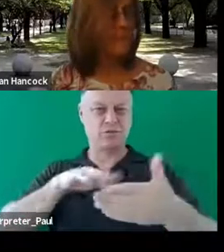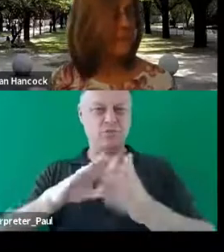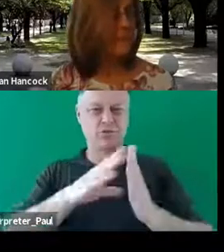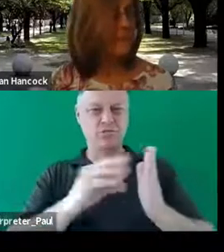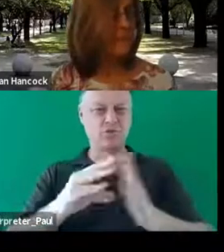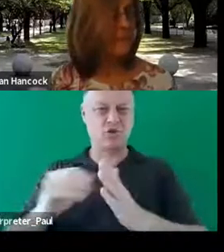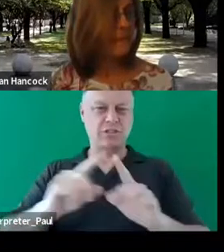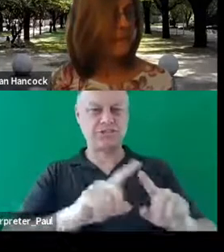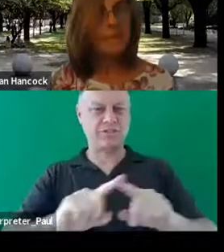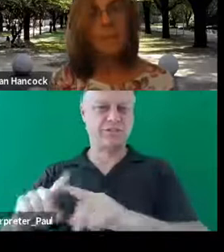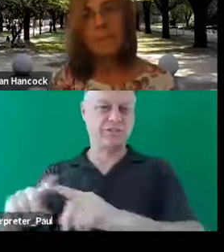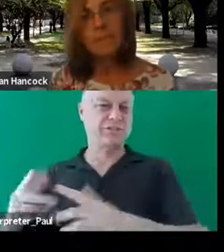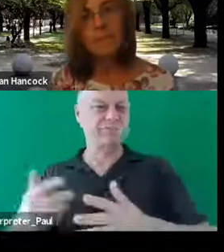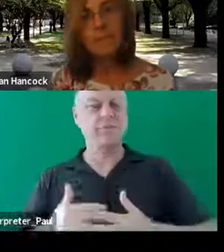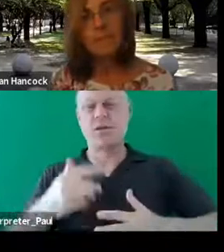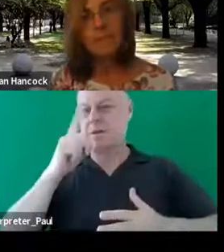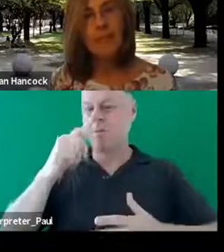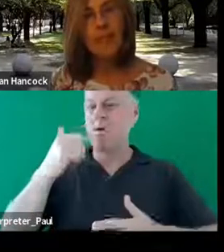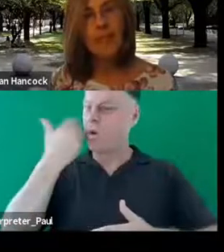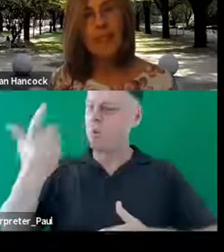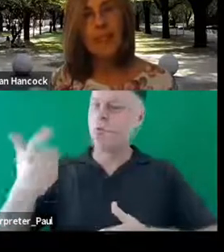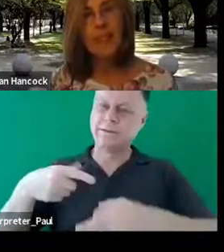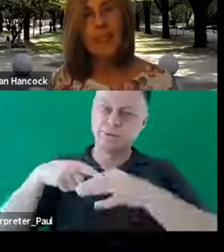One question we are always asked in the community of practice when we talk about